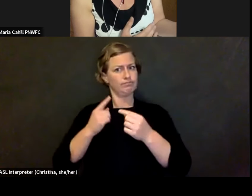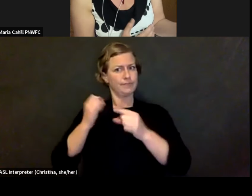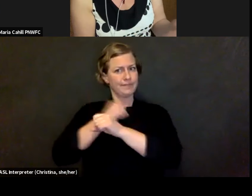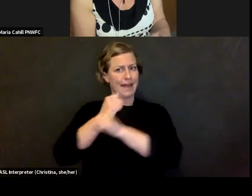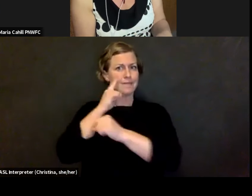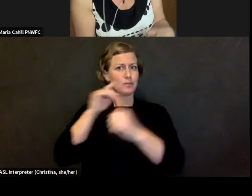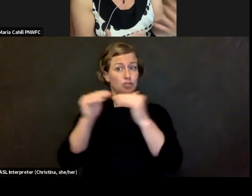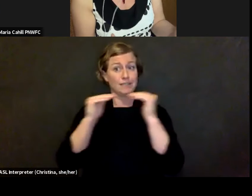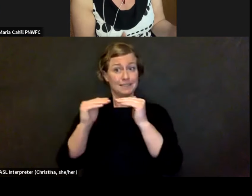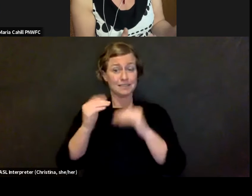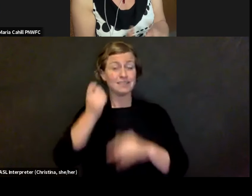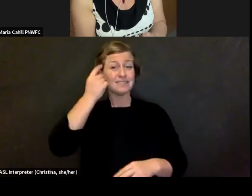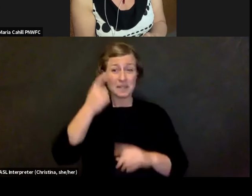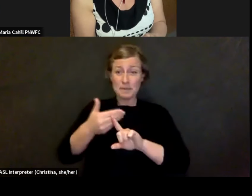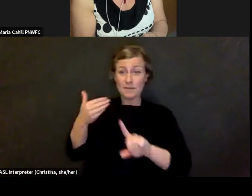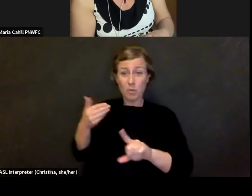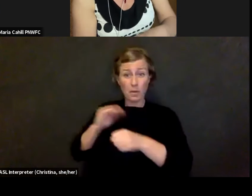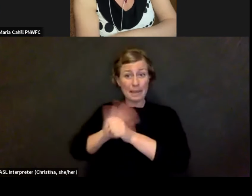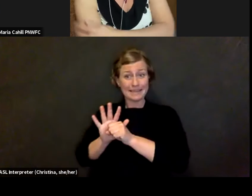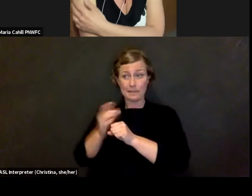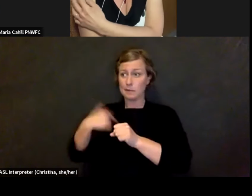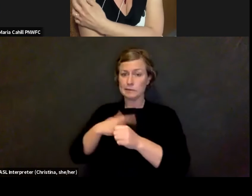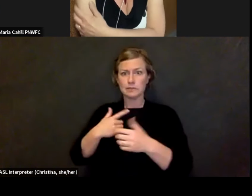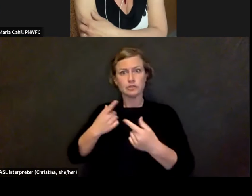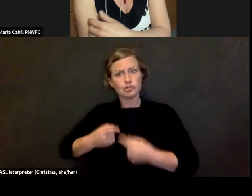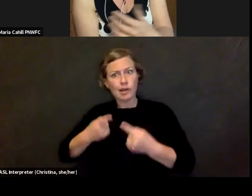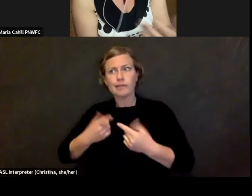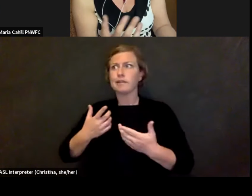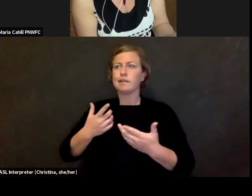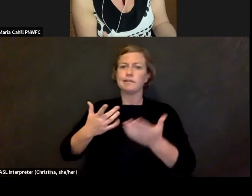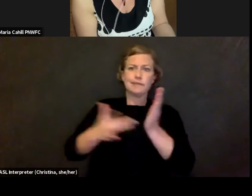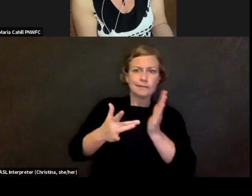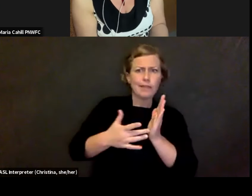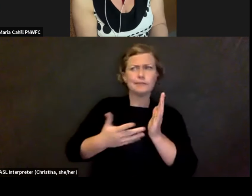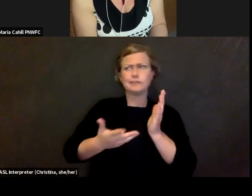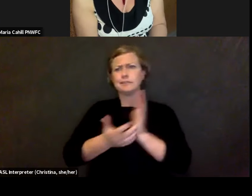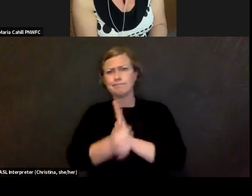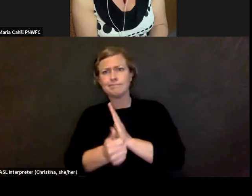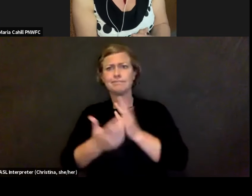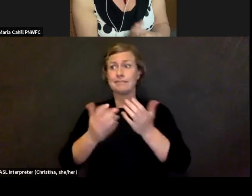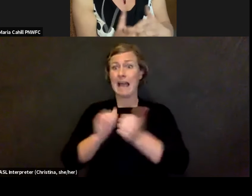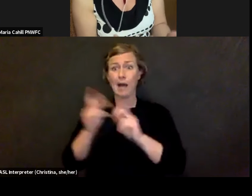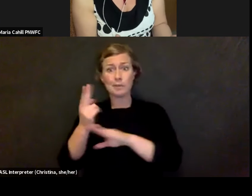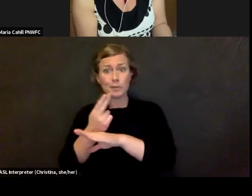supporters to figure out how to move the organization